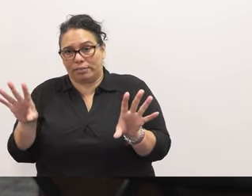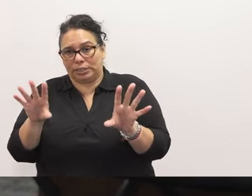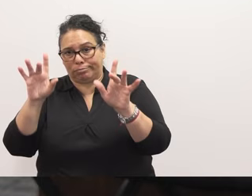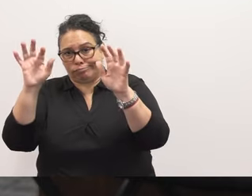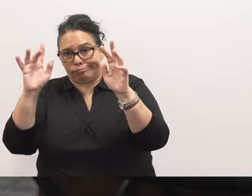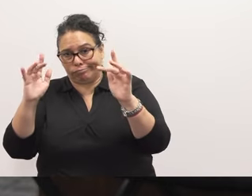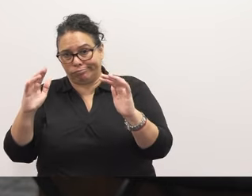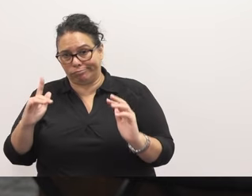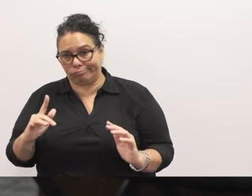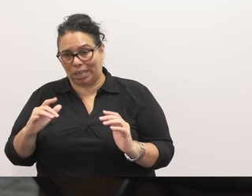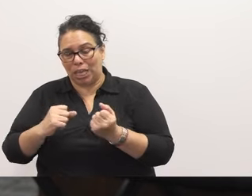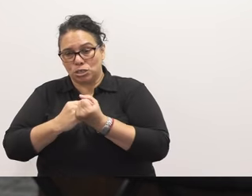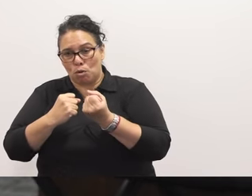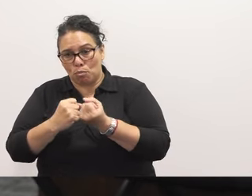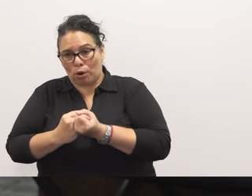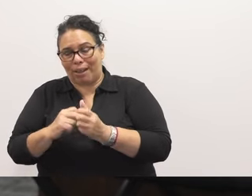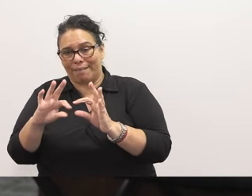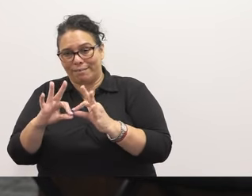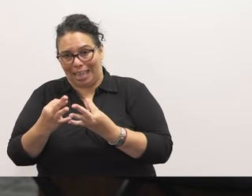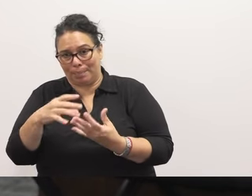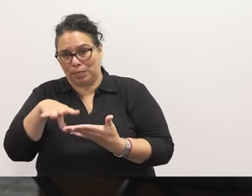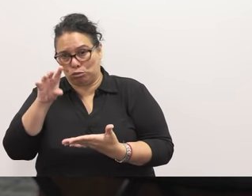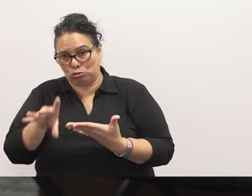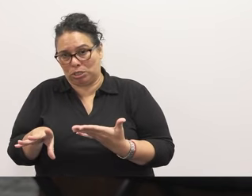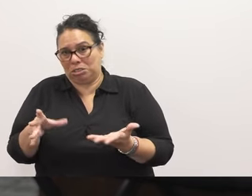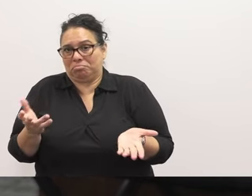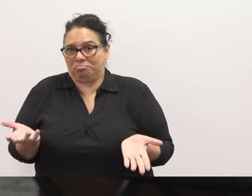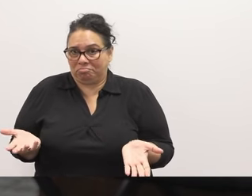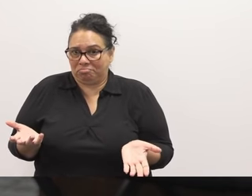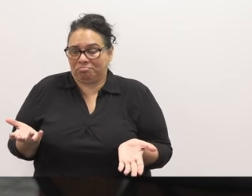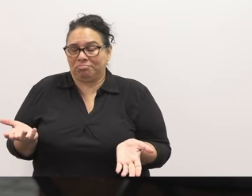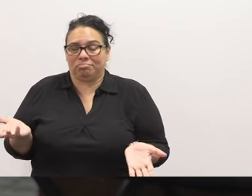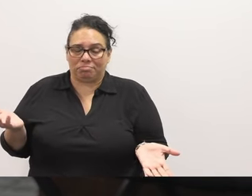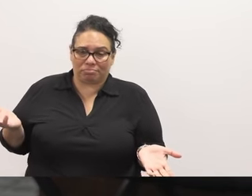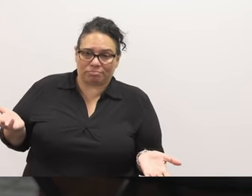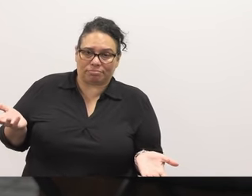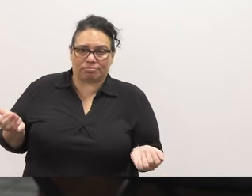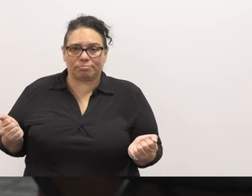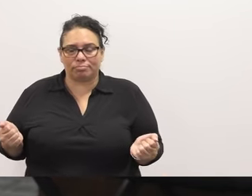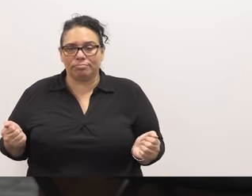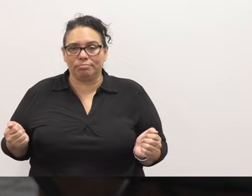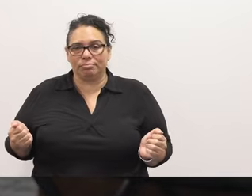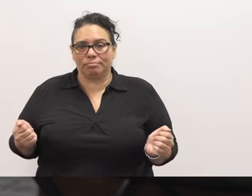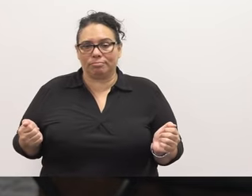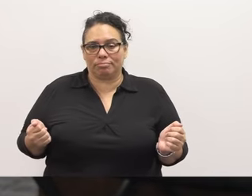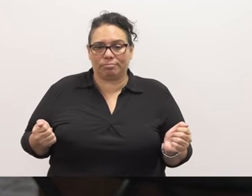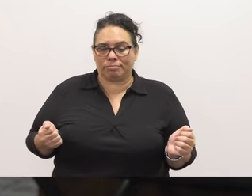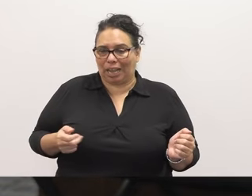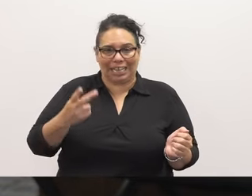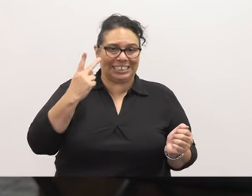to supporting our families and our students. And so, as I see all of our presenters today,